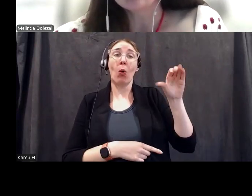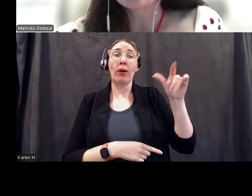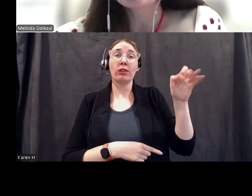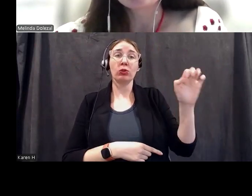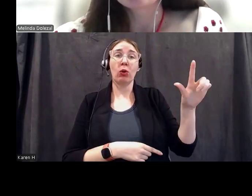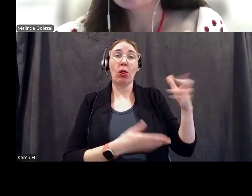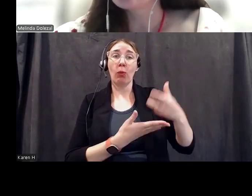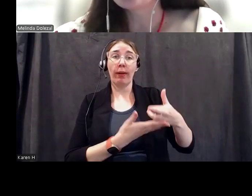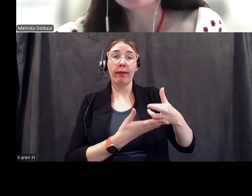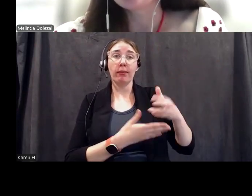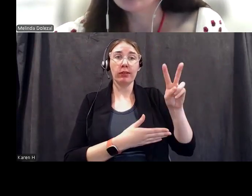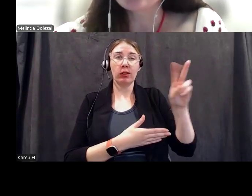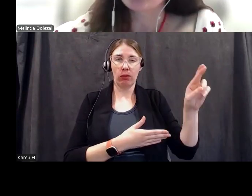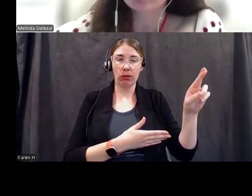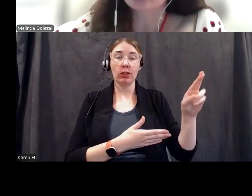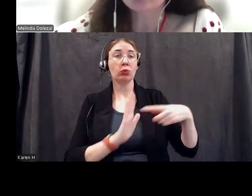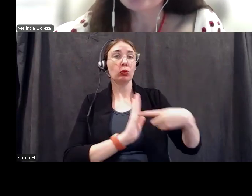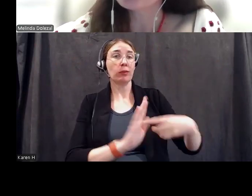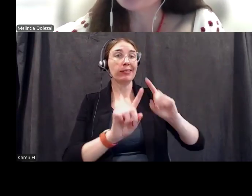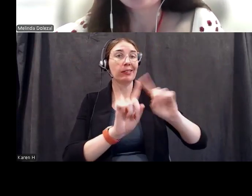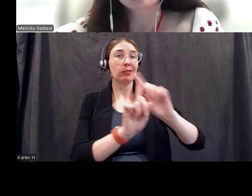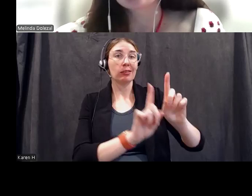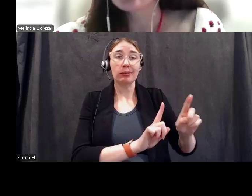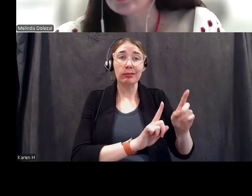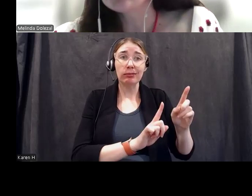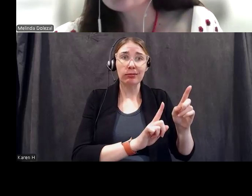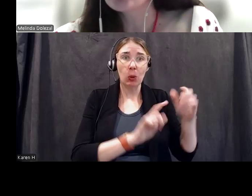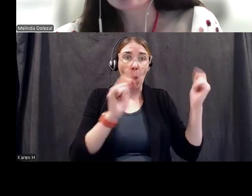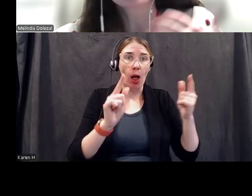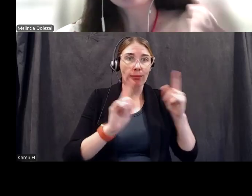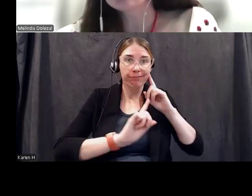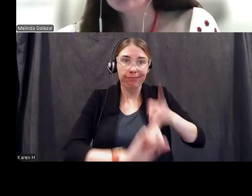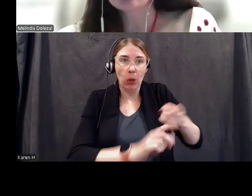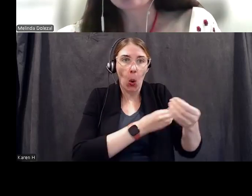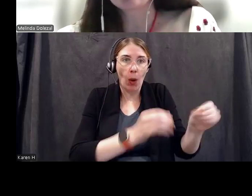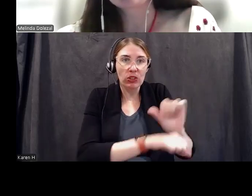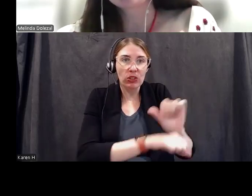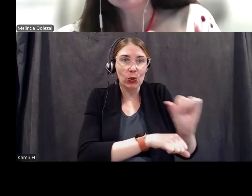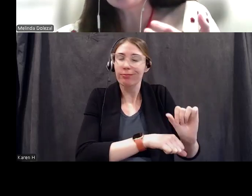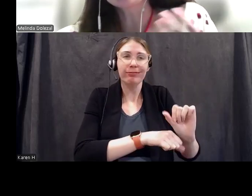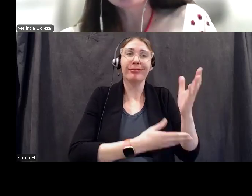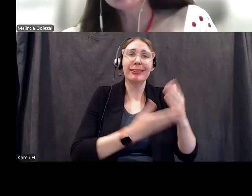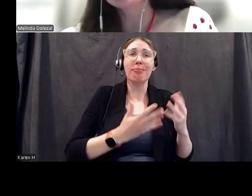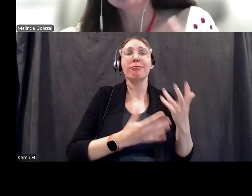of types of things, not everybody wants to work in an office. Some people want to work with their hands, they want to garden, they want to work outside,